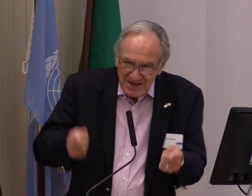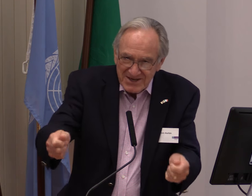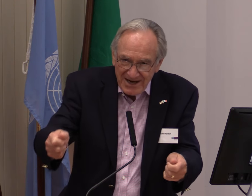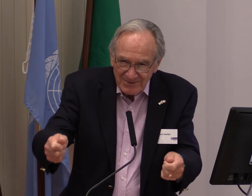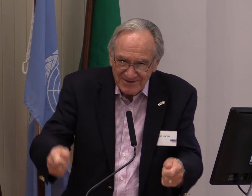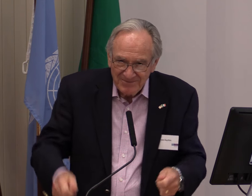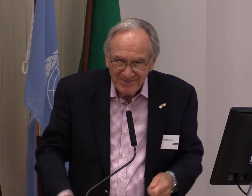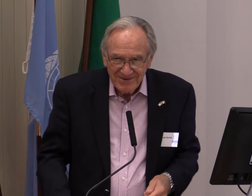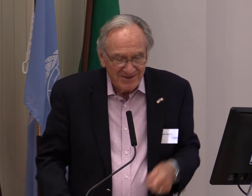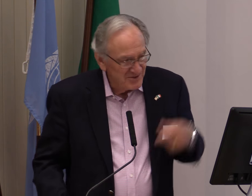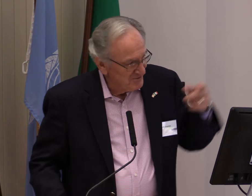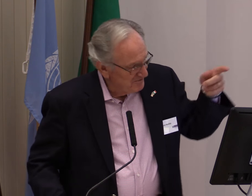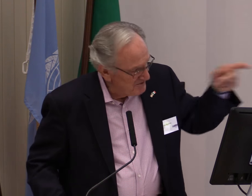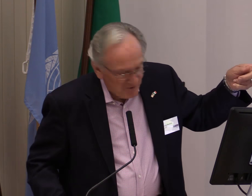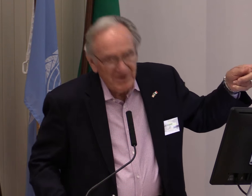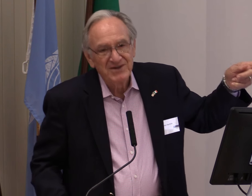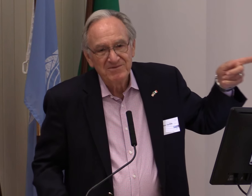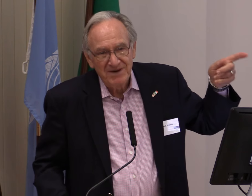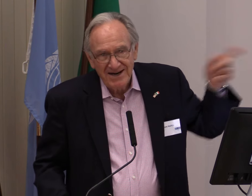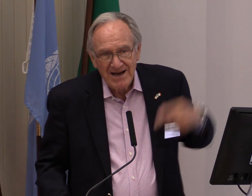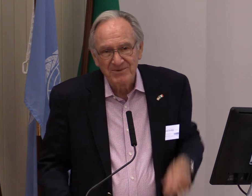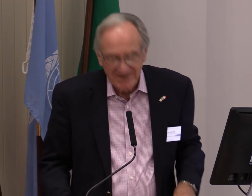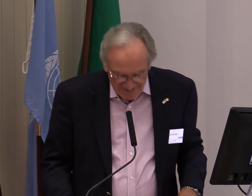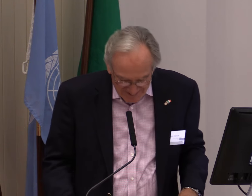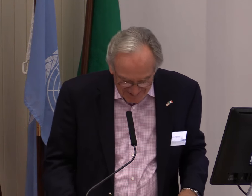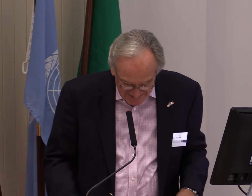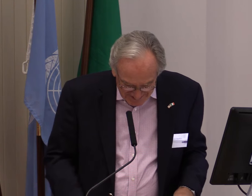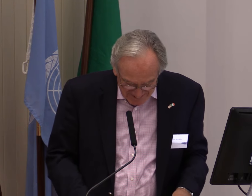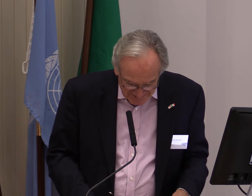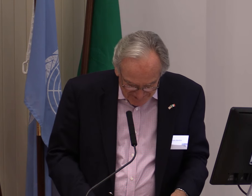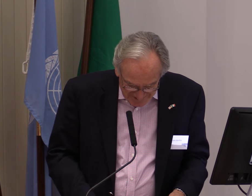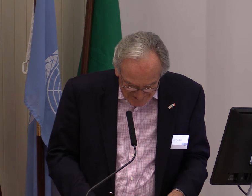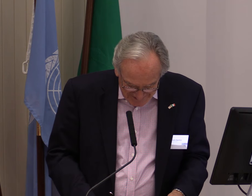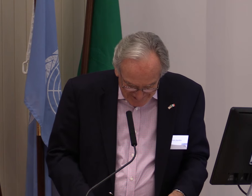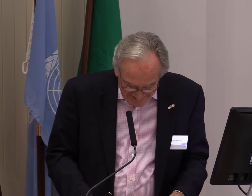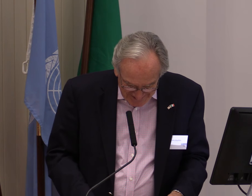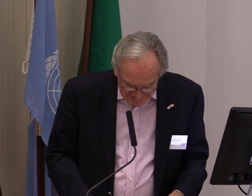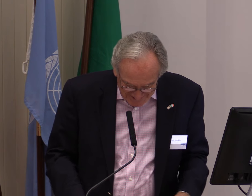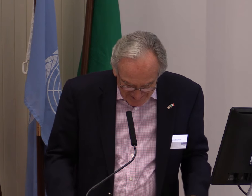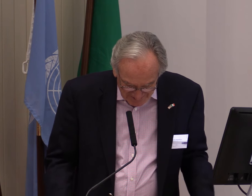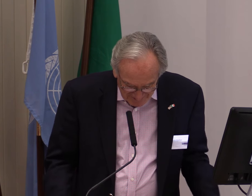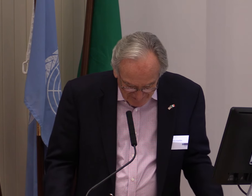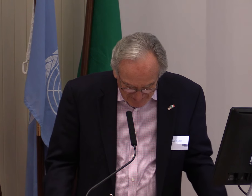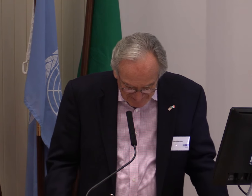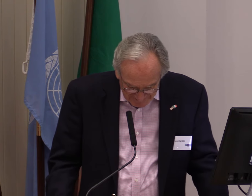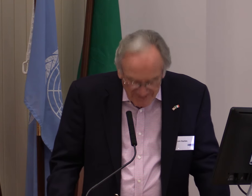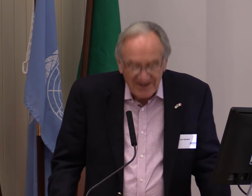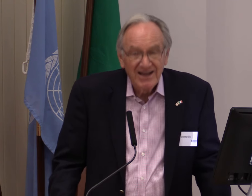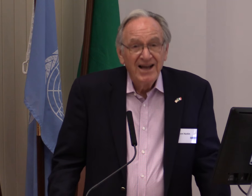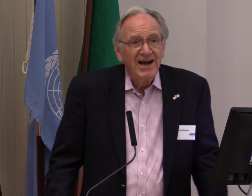makes it happen. So Mr Wodatch made it happen in the US, so again, you'll hear from him.